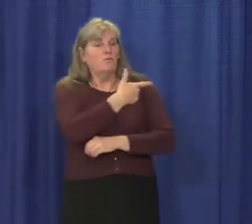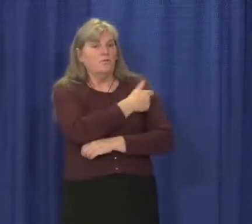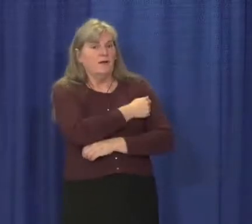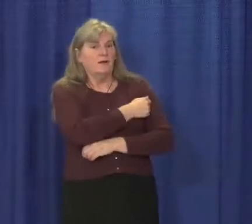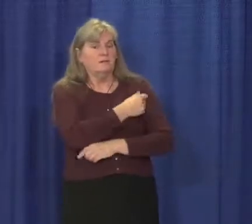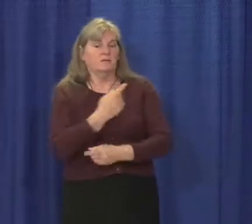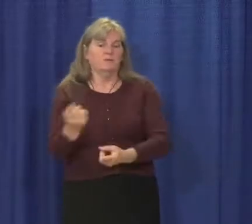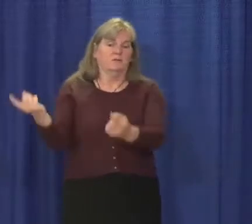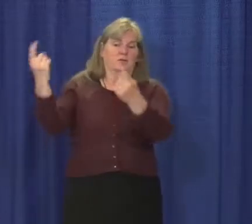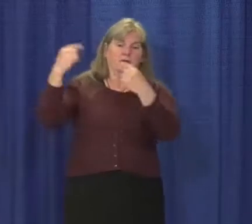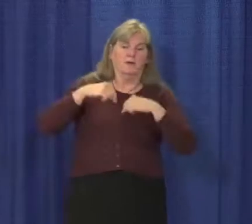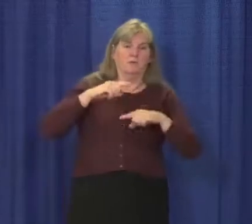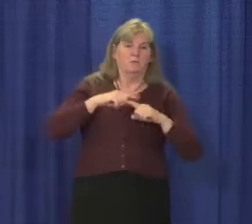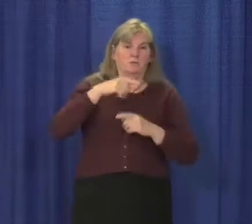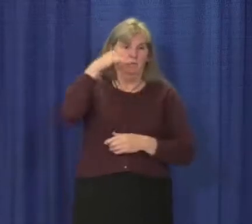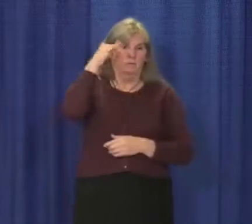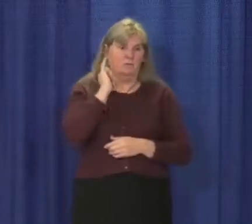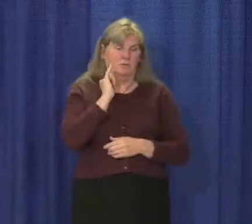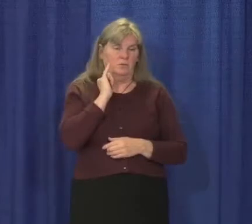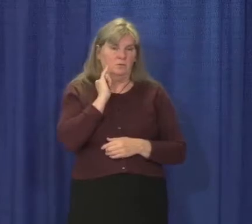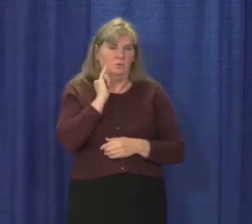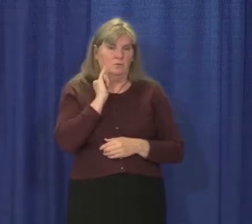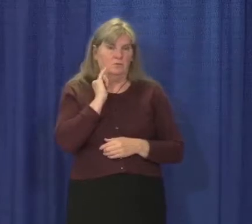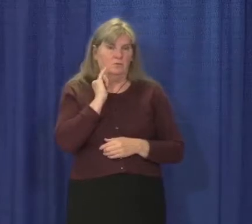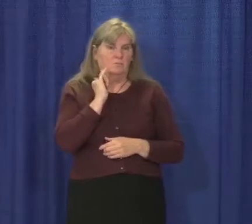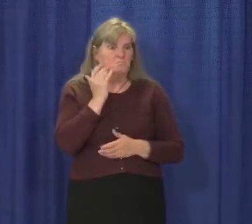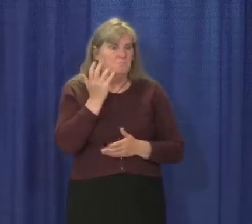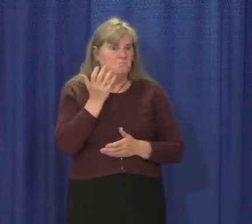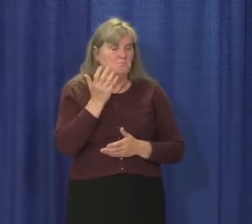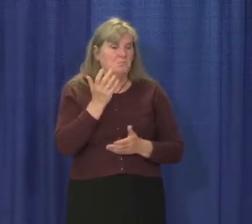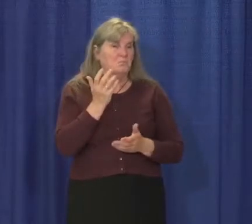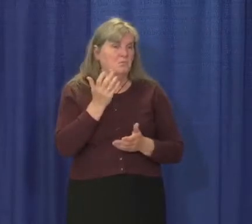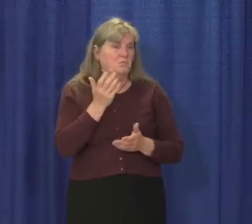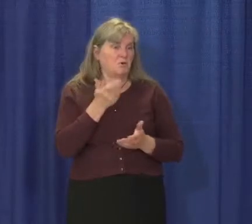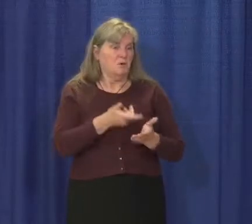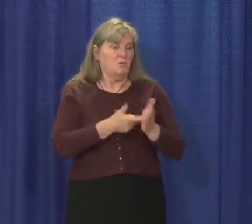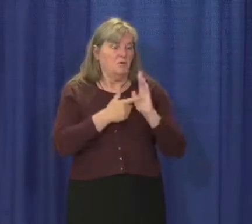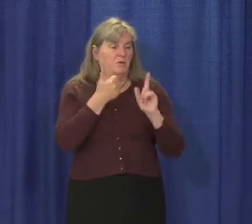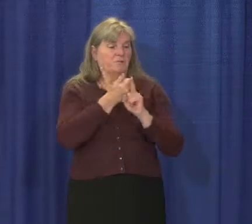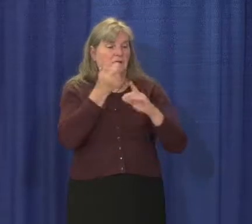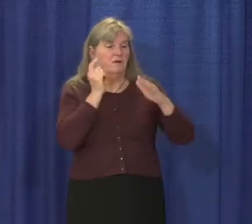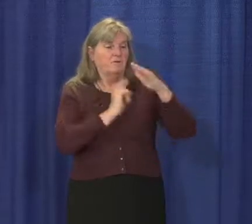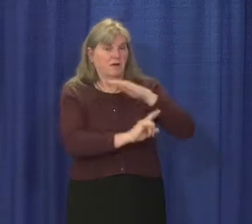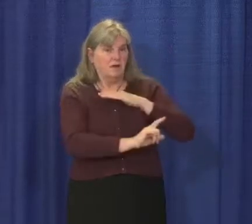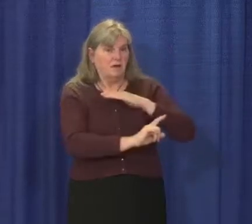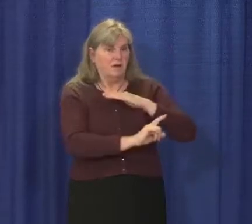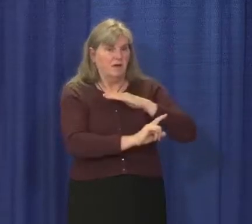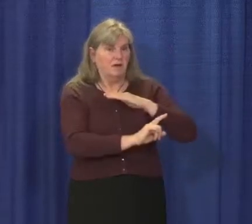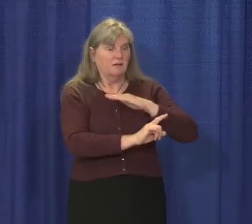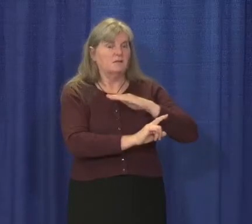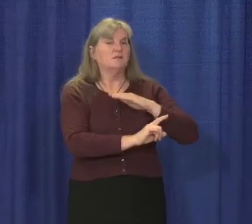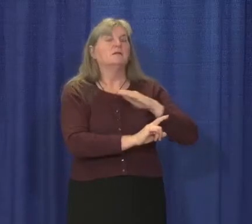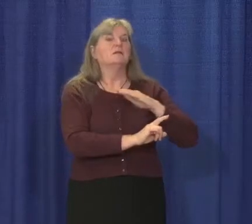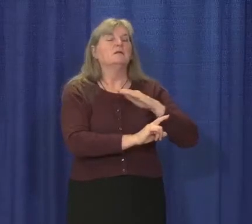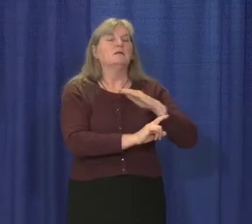travelling into the Yukon or returning, and your requirements if you are vaccinated versus